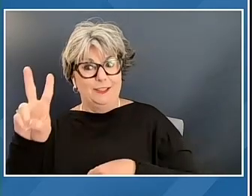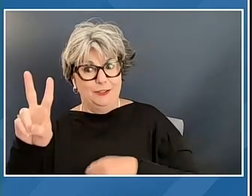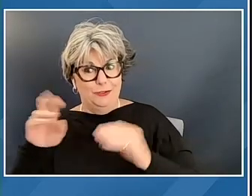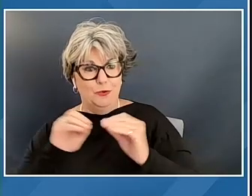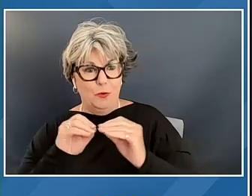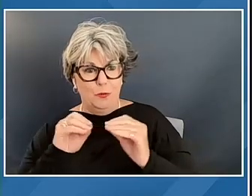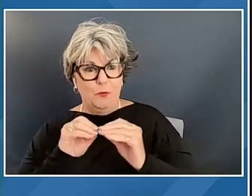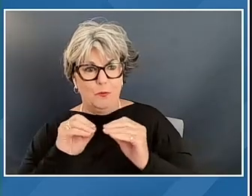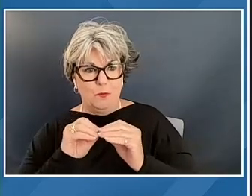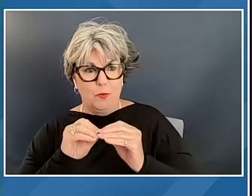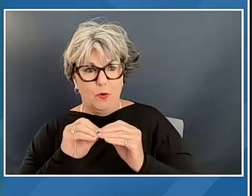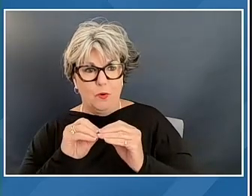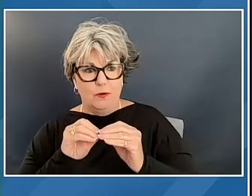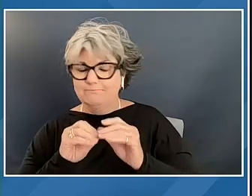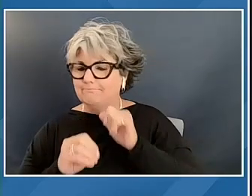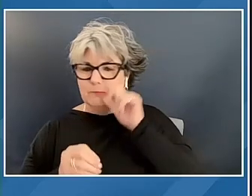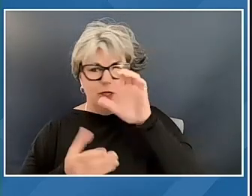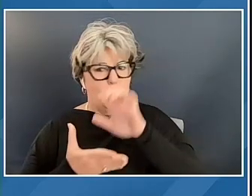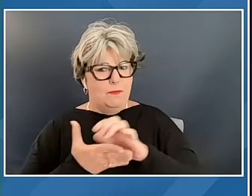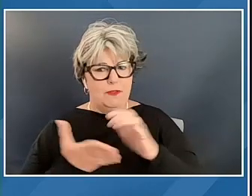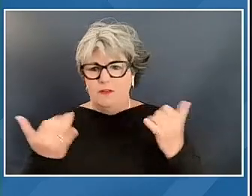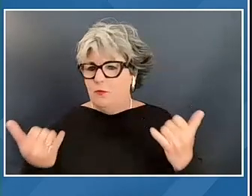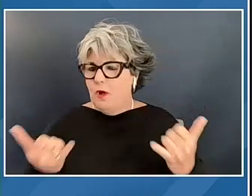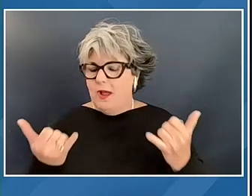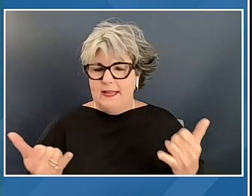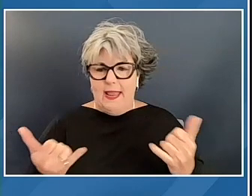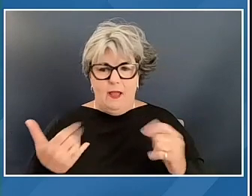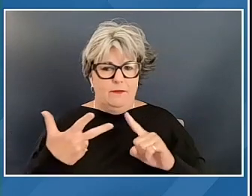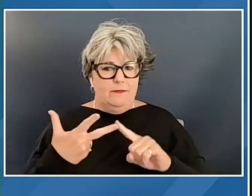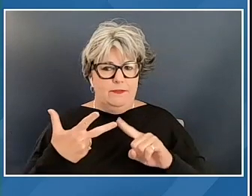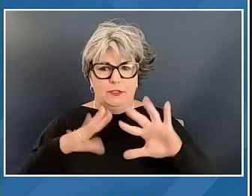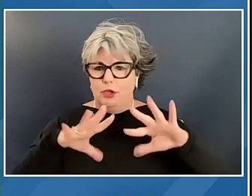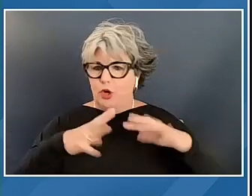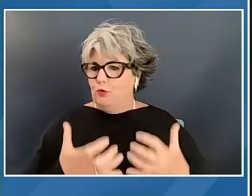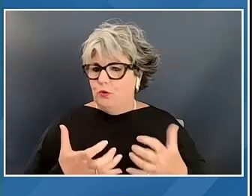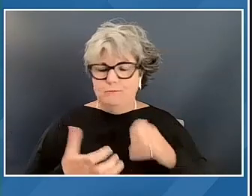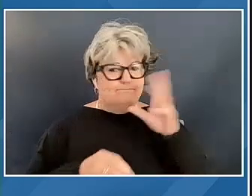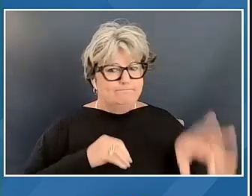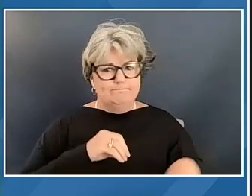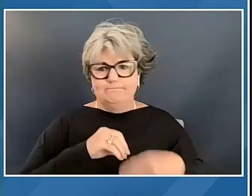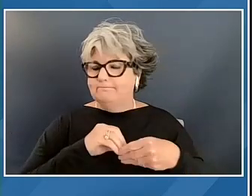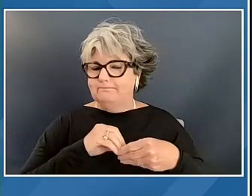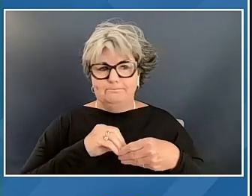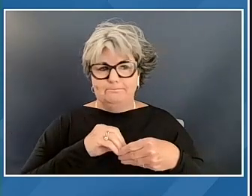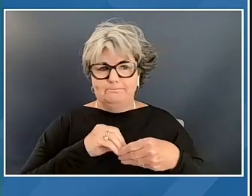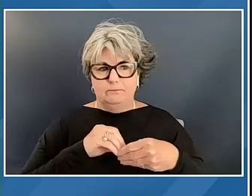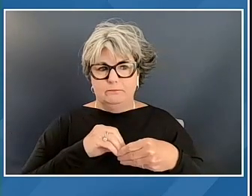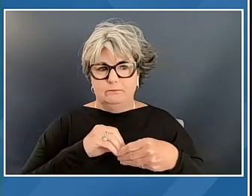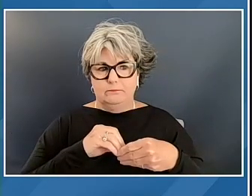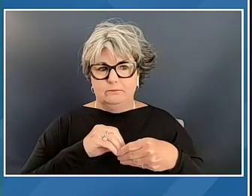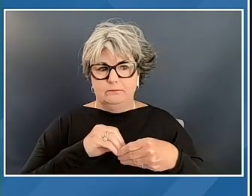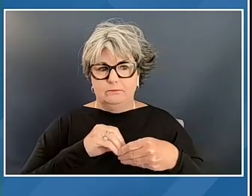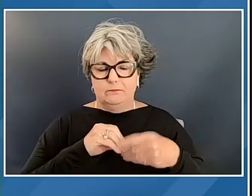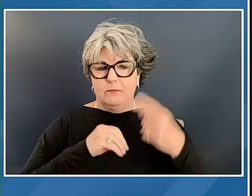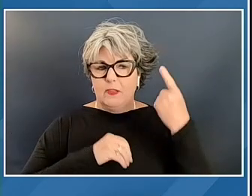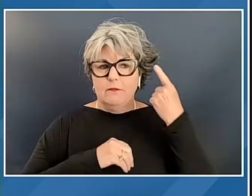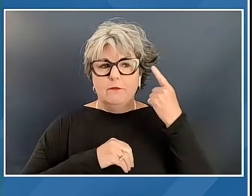We do not believe at this time that we need to add the constituency group for the